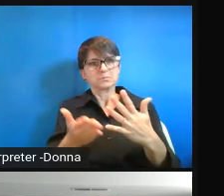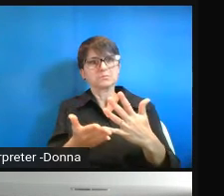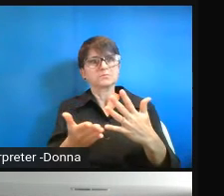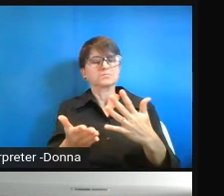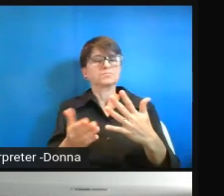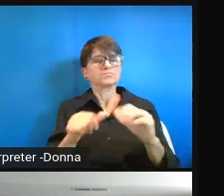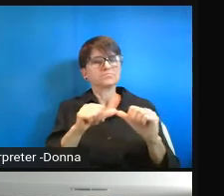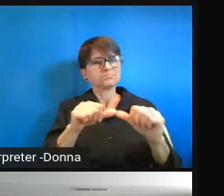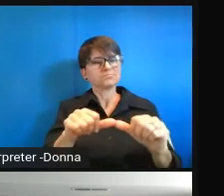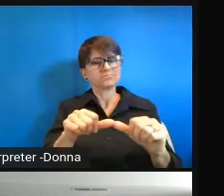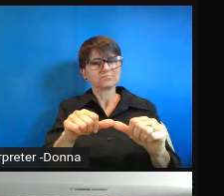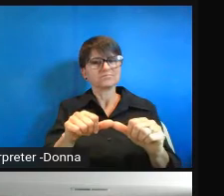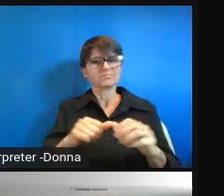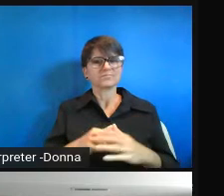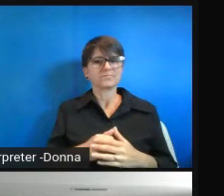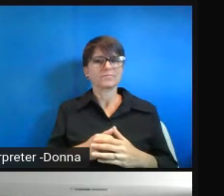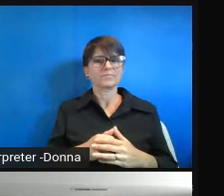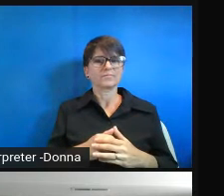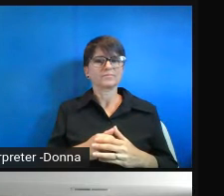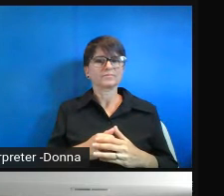One of those items should be the close button.